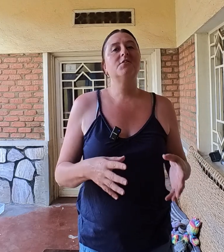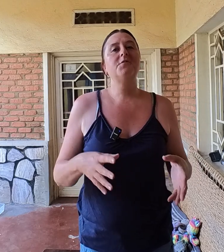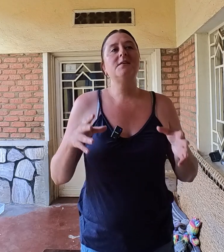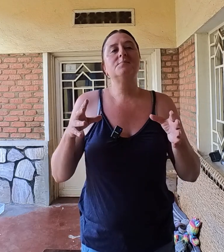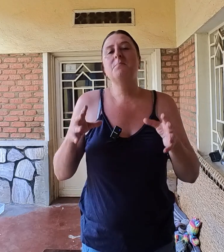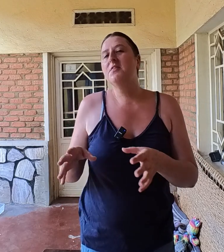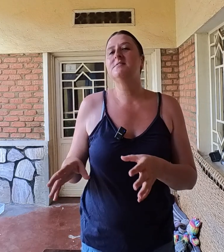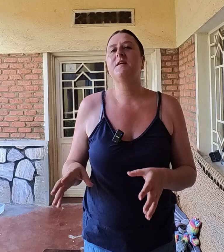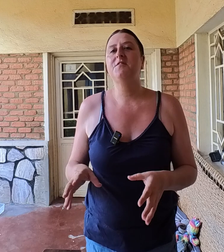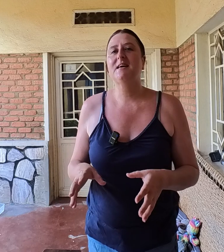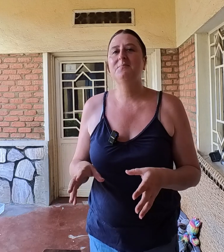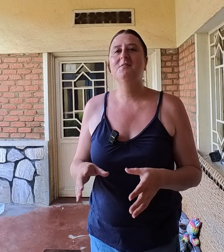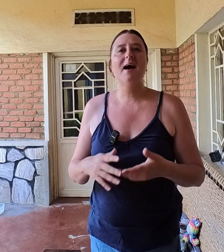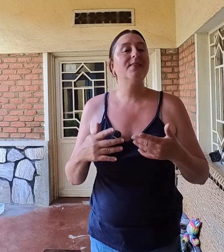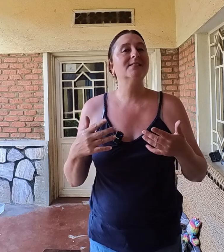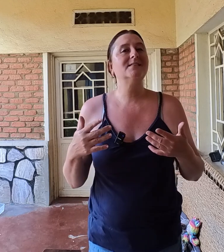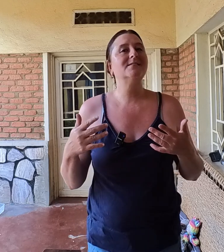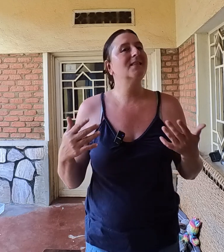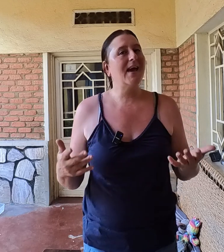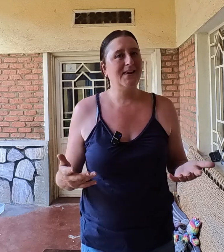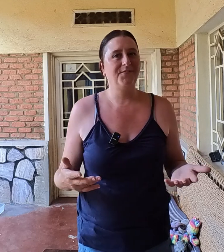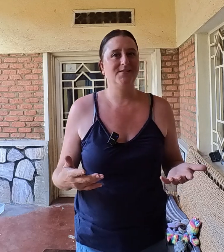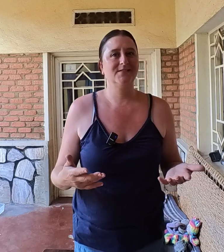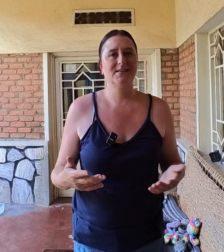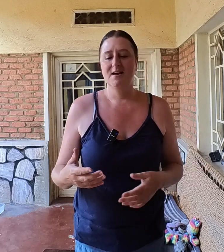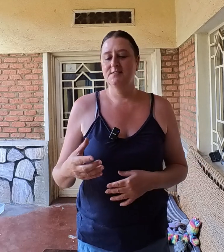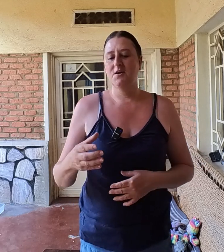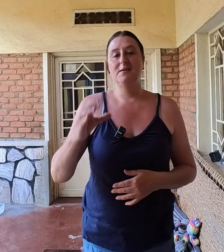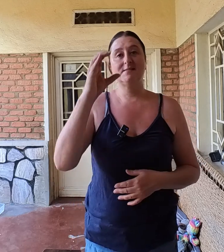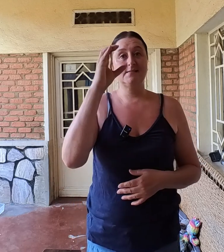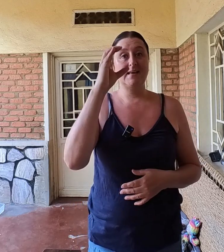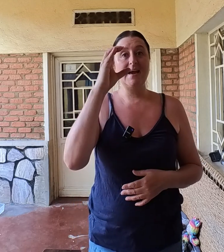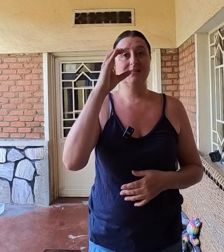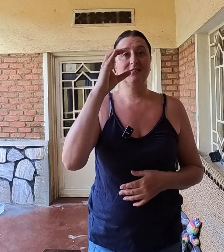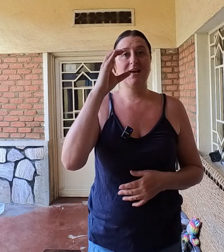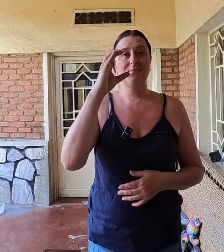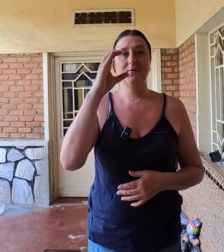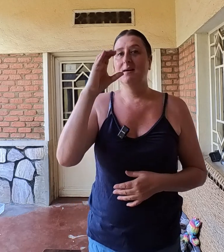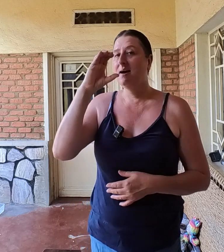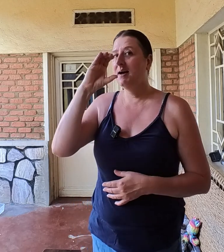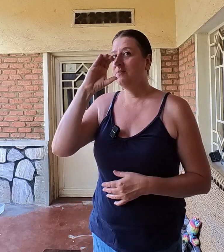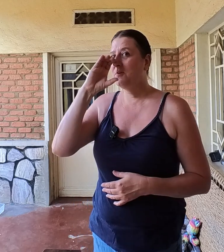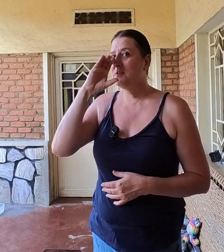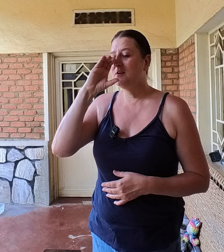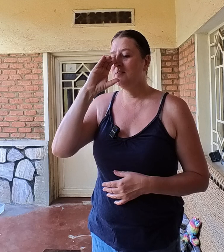Inzovu is my mother's favourite animal and that is the elephant. So, it's a C handshape and from the